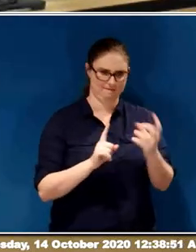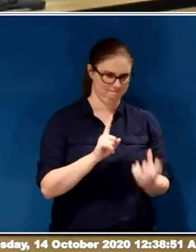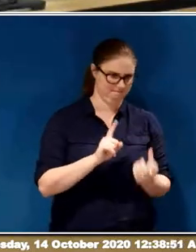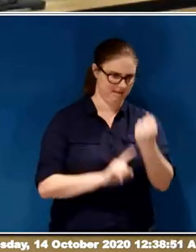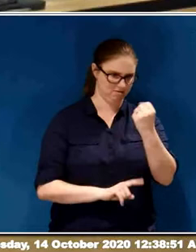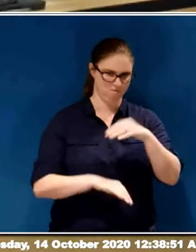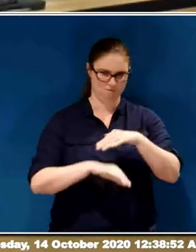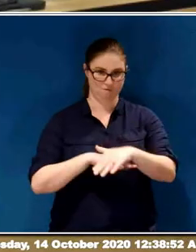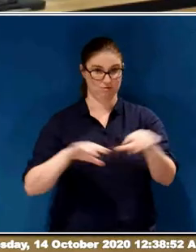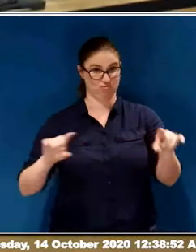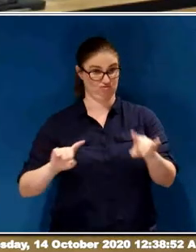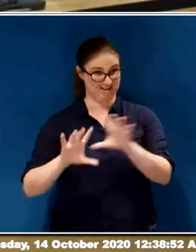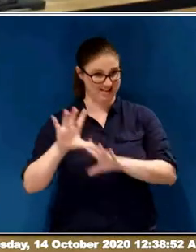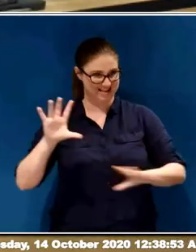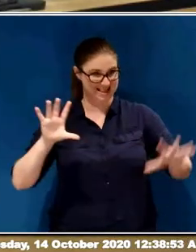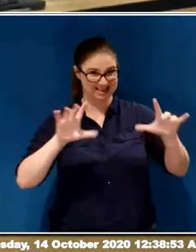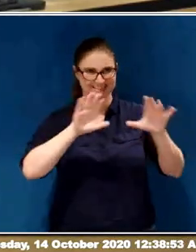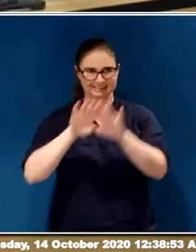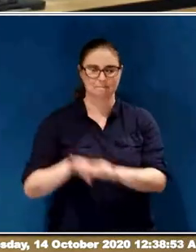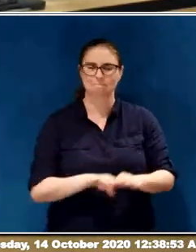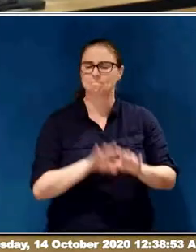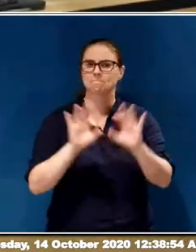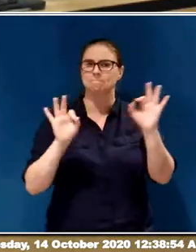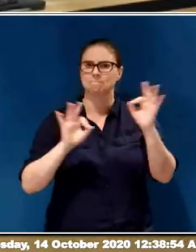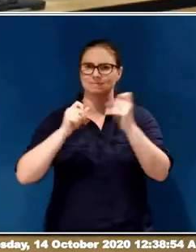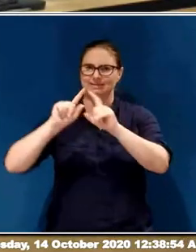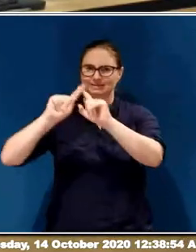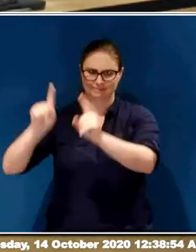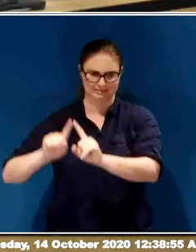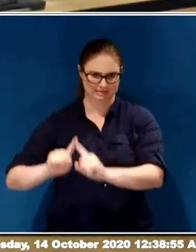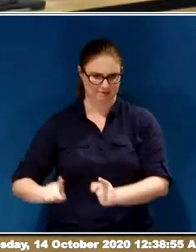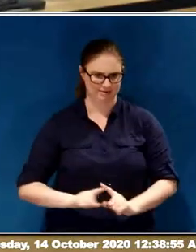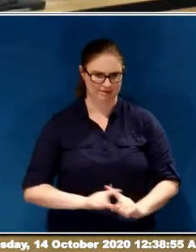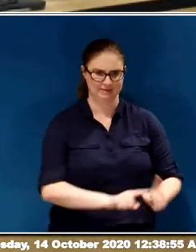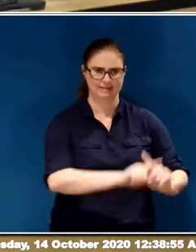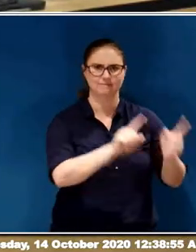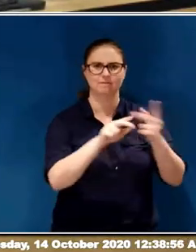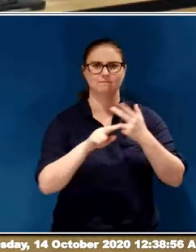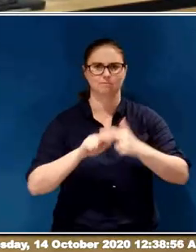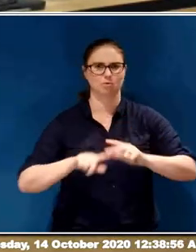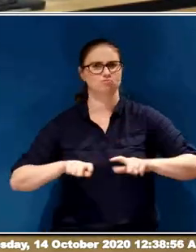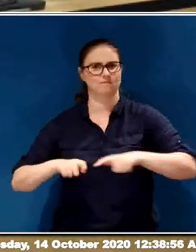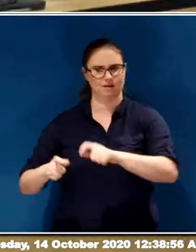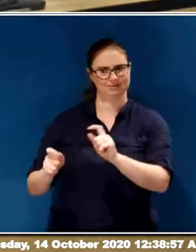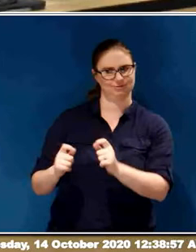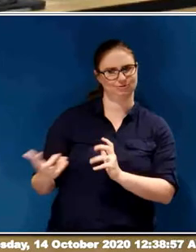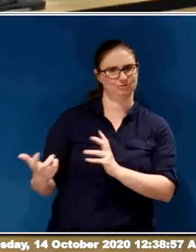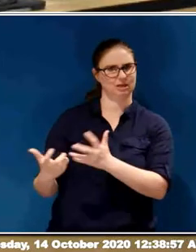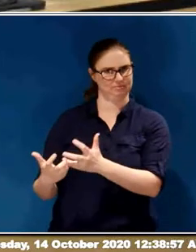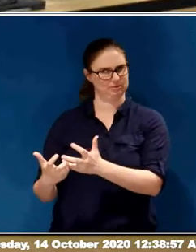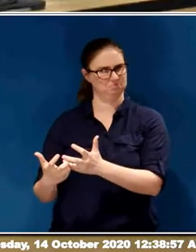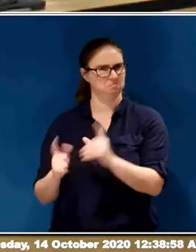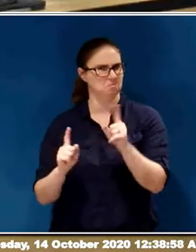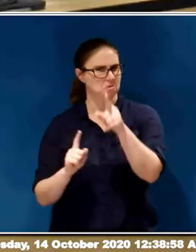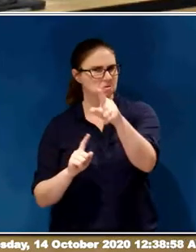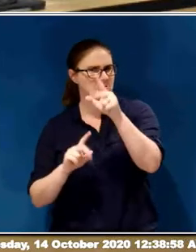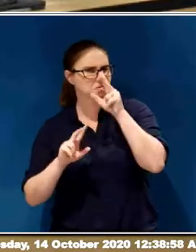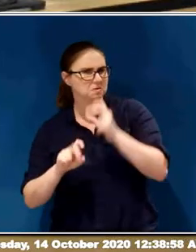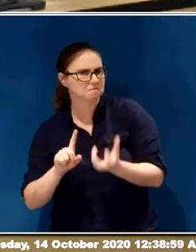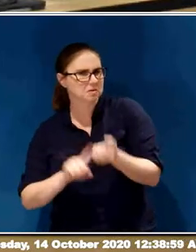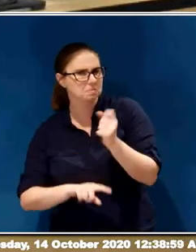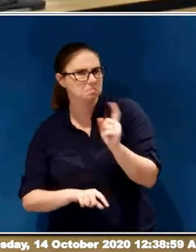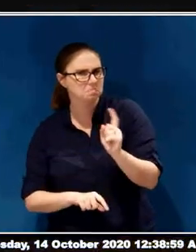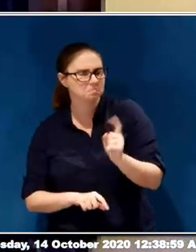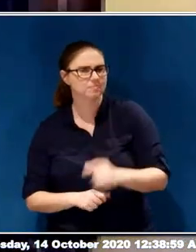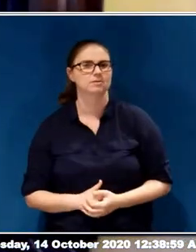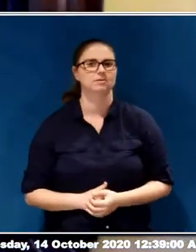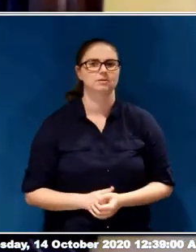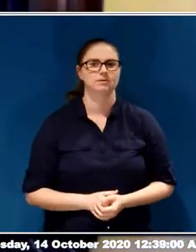DR de BRUIN: The misalignment between the states creates inequities and gaps.